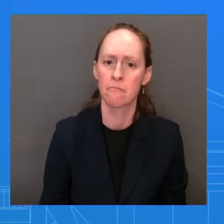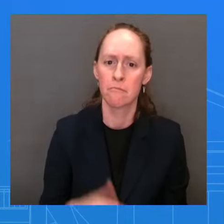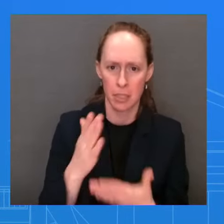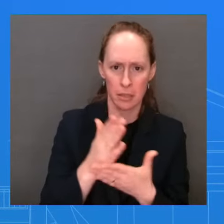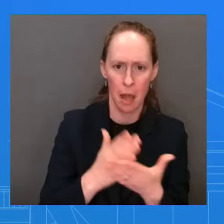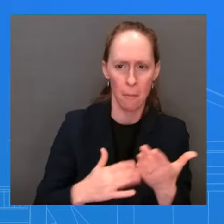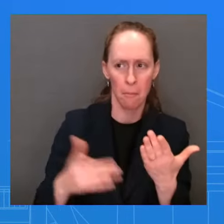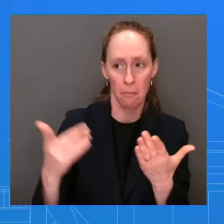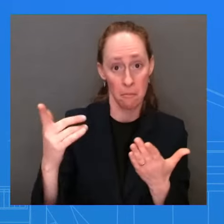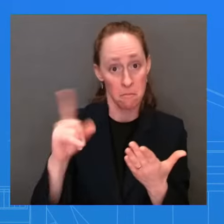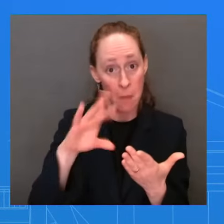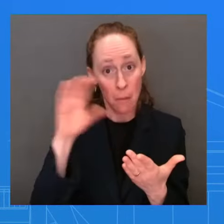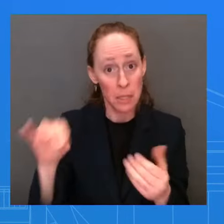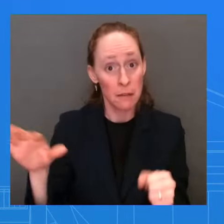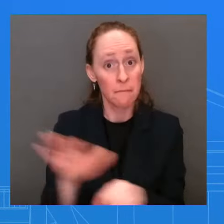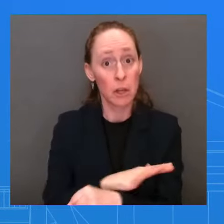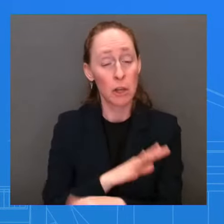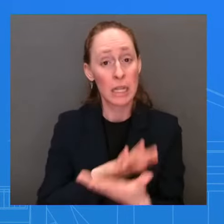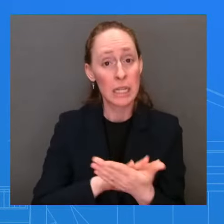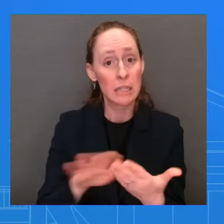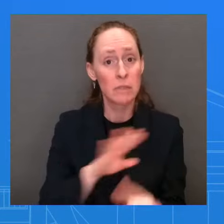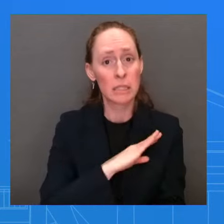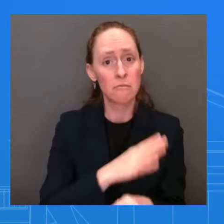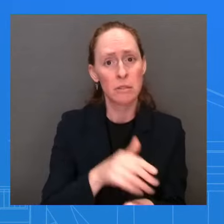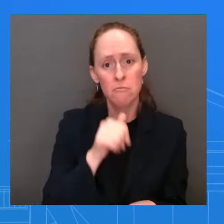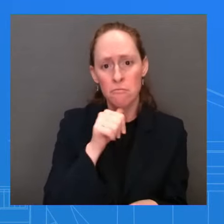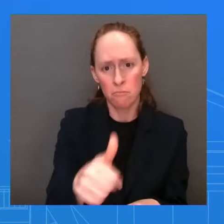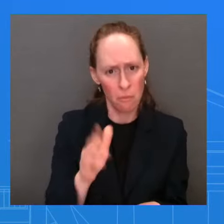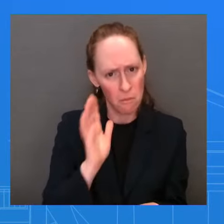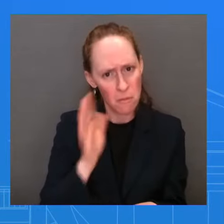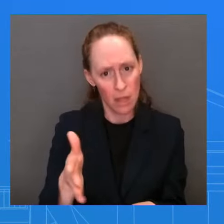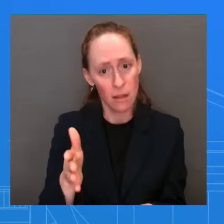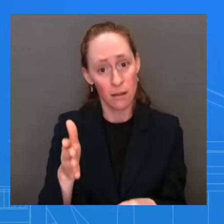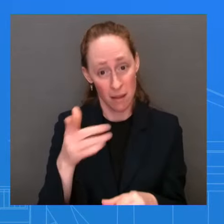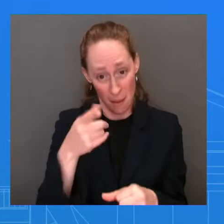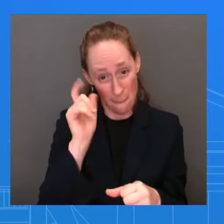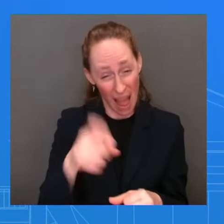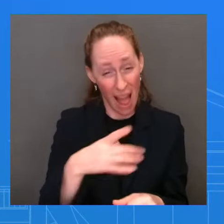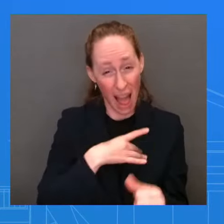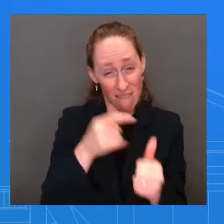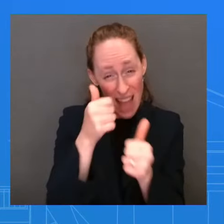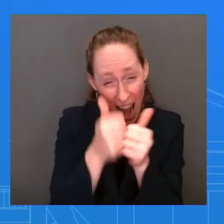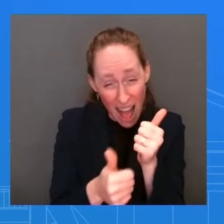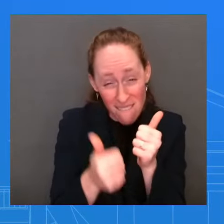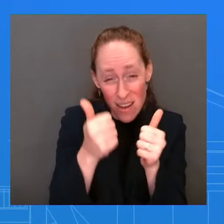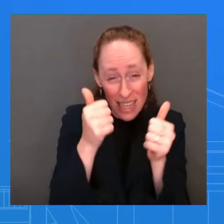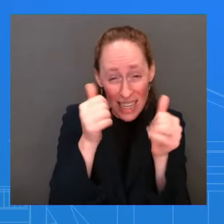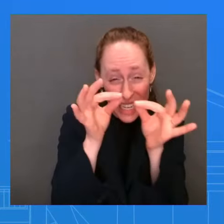implement the law and implement, again, the piece -- pieces that we -- like I said, we don't even --